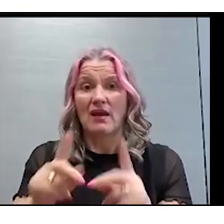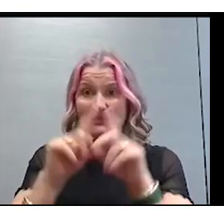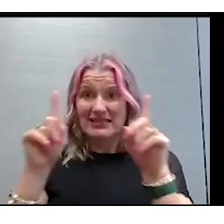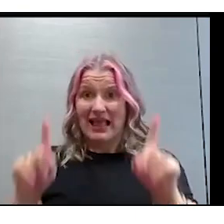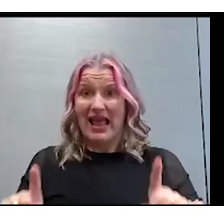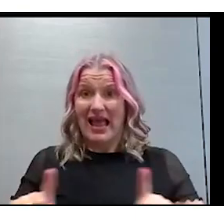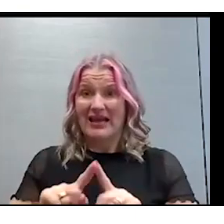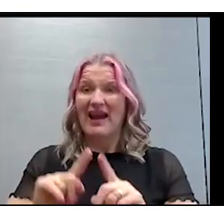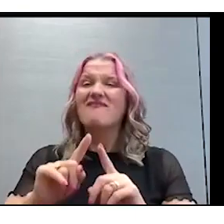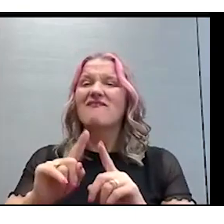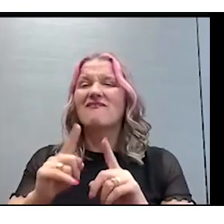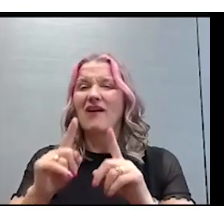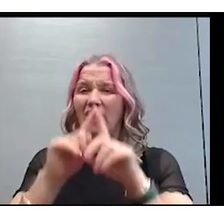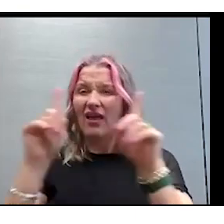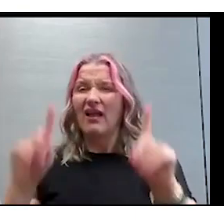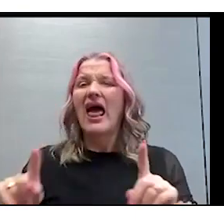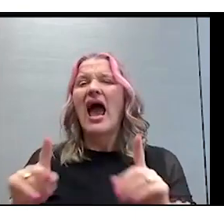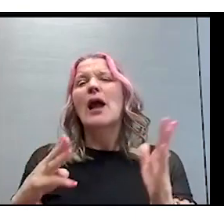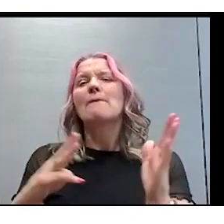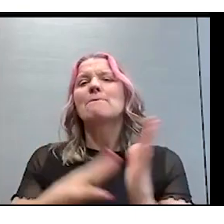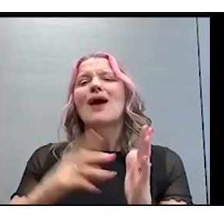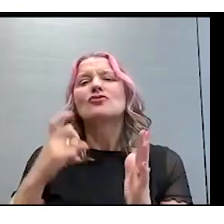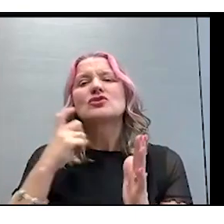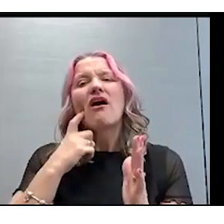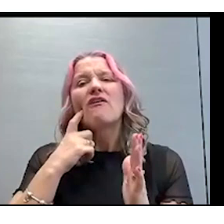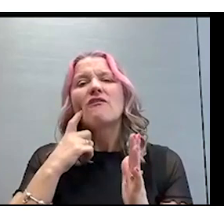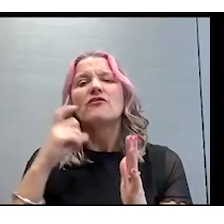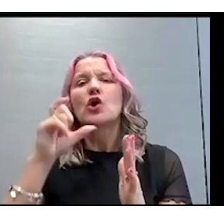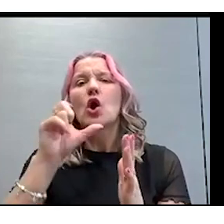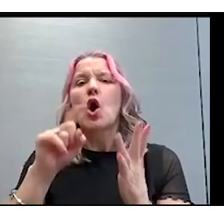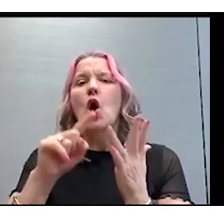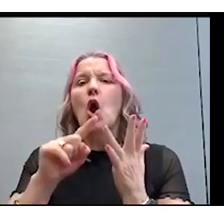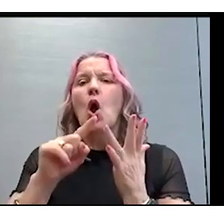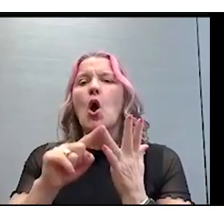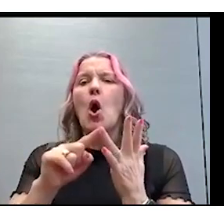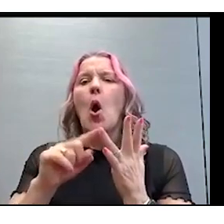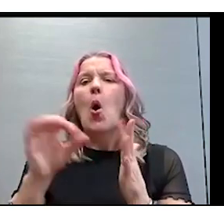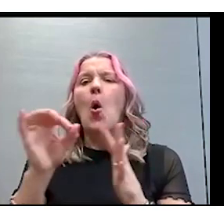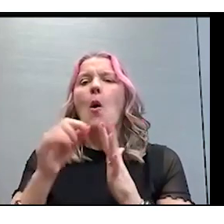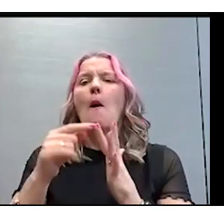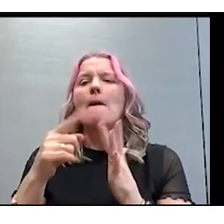screen from the early days of Microsoft Copilot where that disclaimer was made on